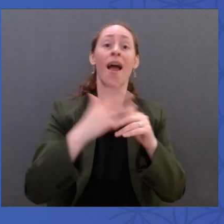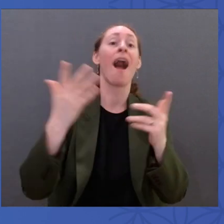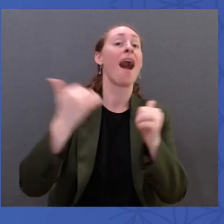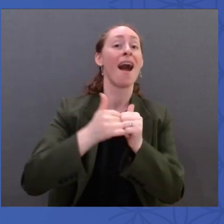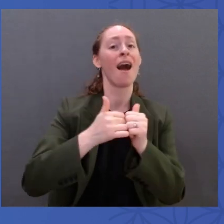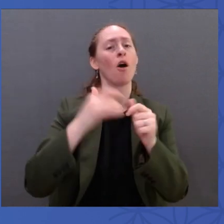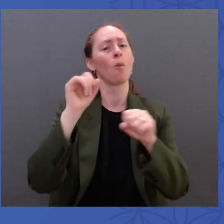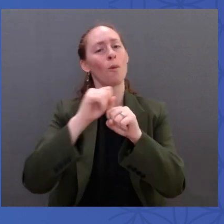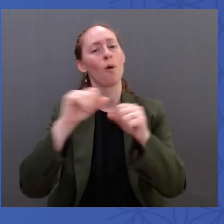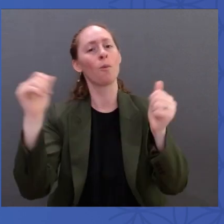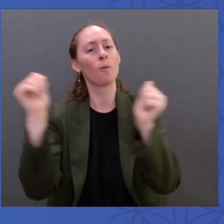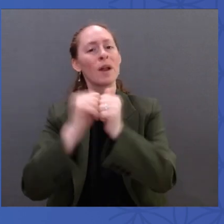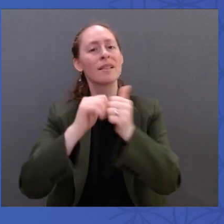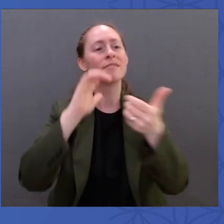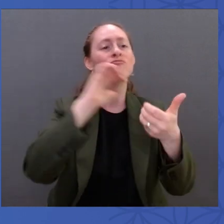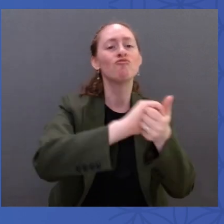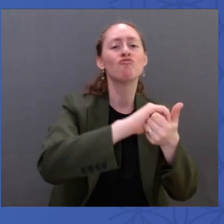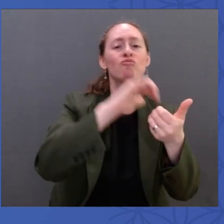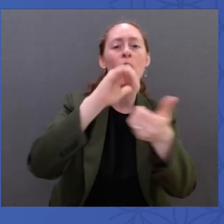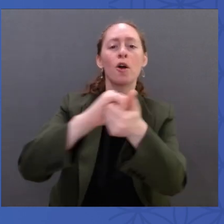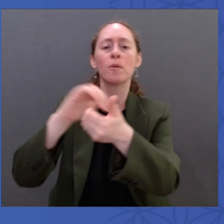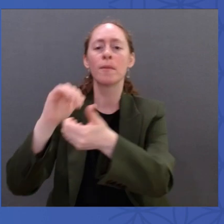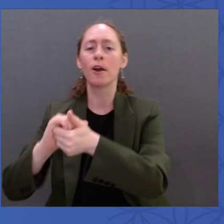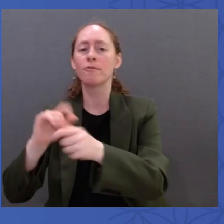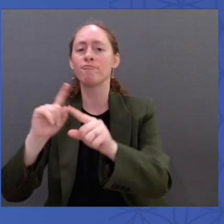infrastructure and industries that underpin them.